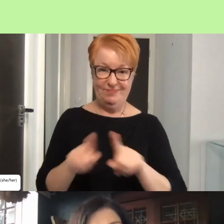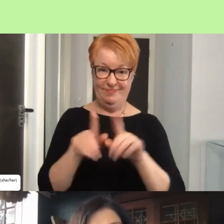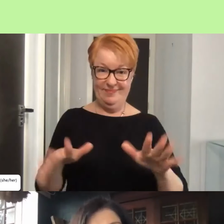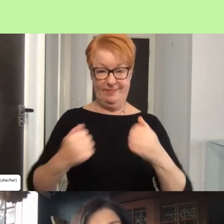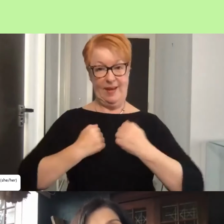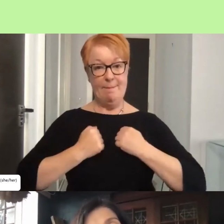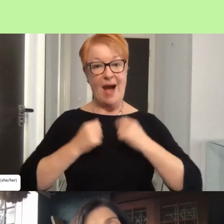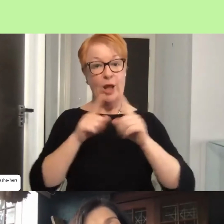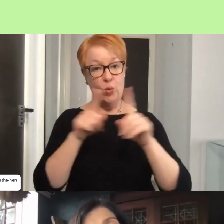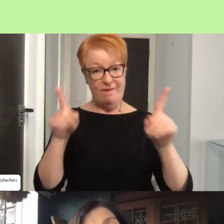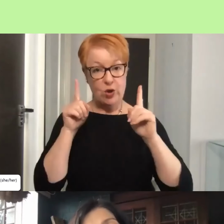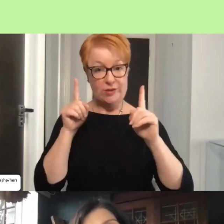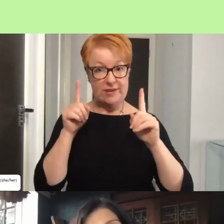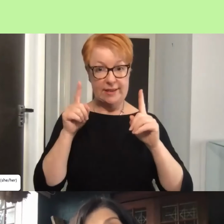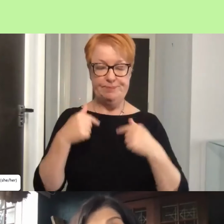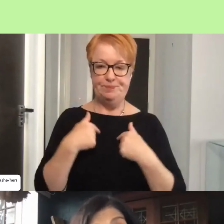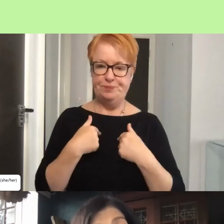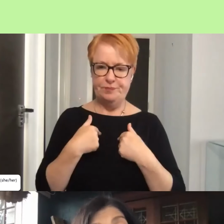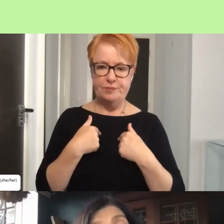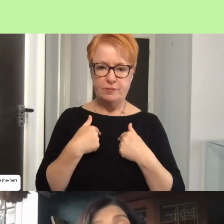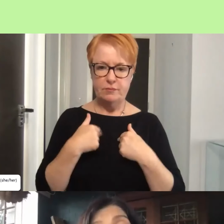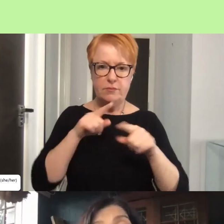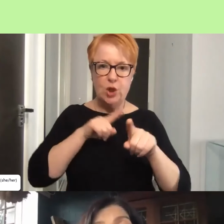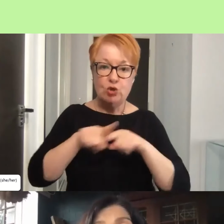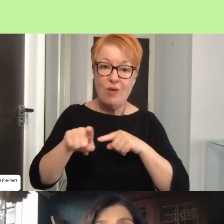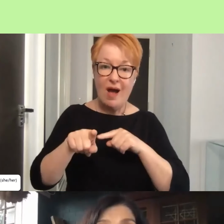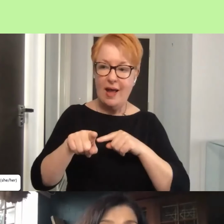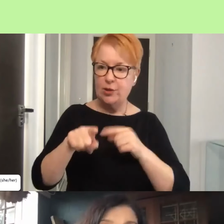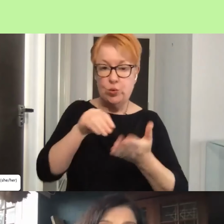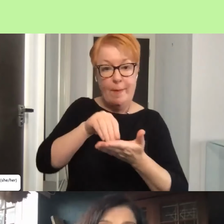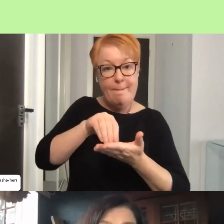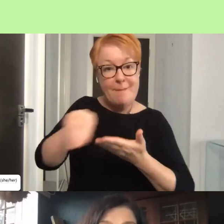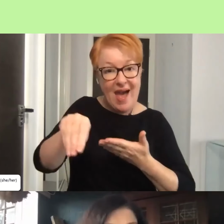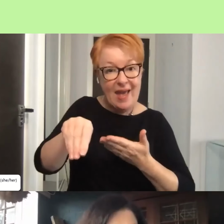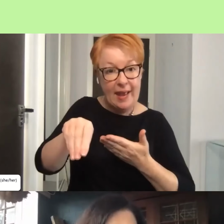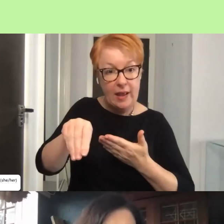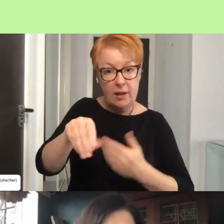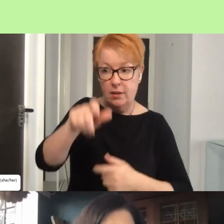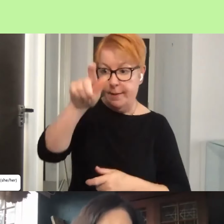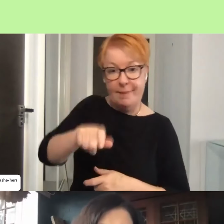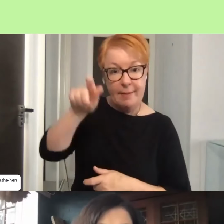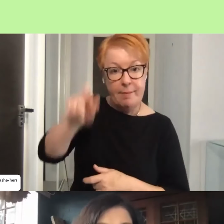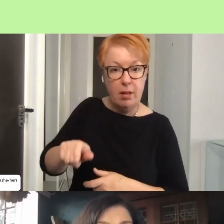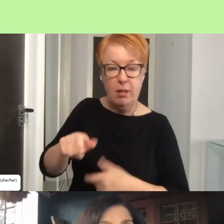people, even if they are from another country, and they